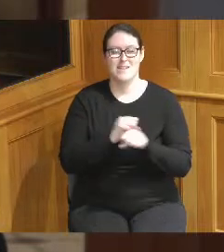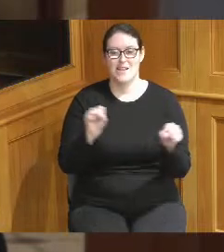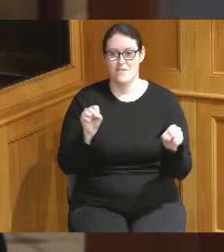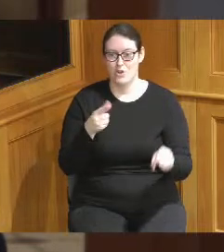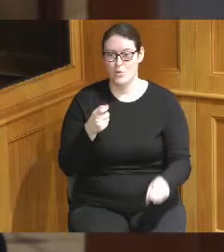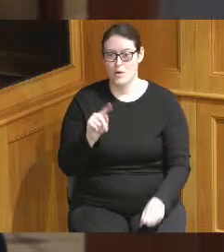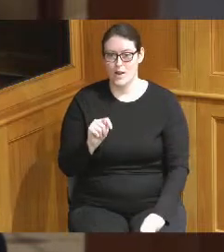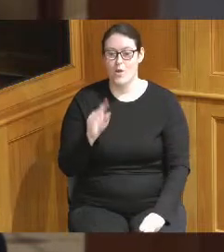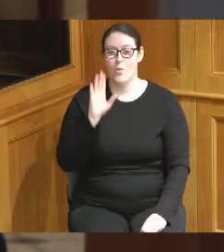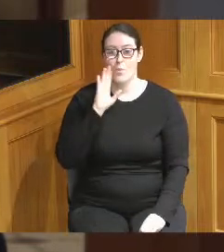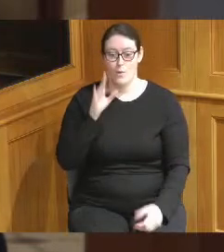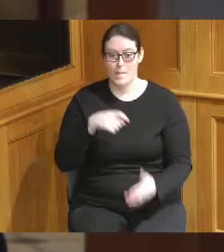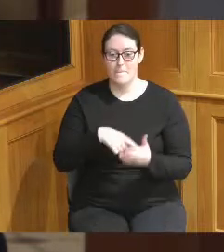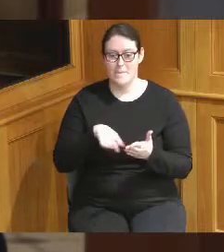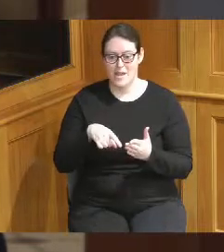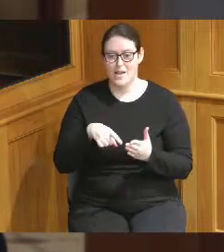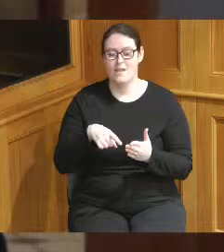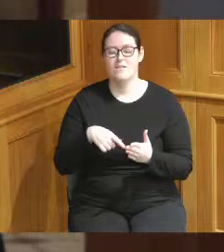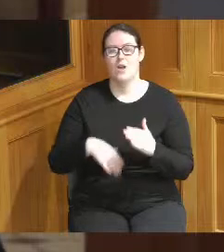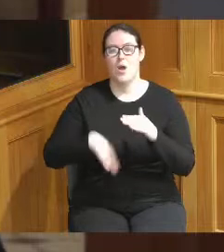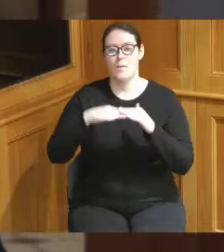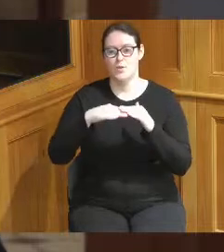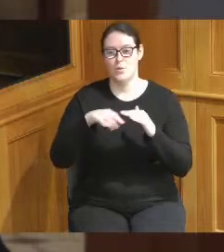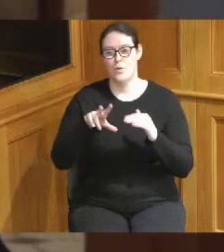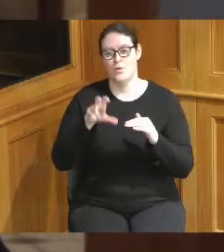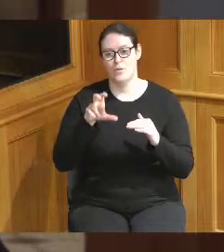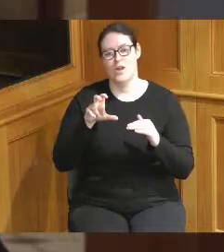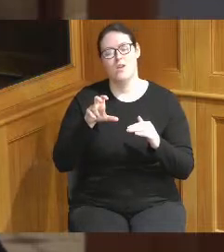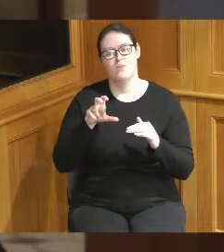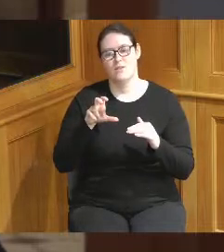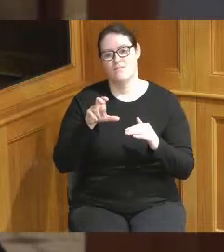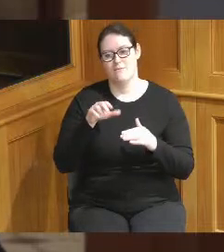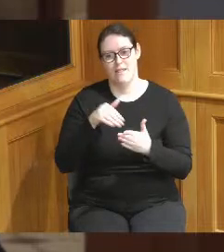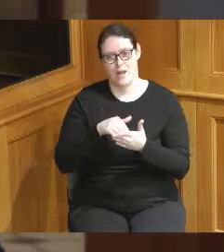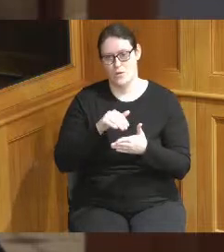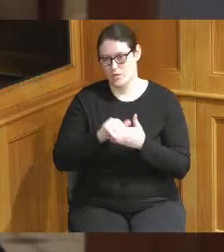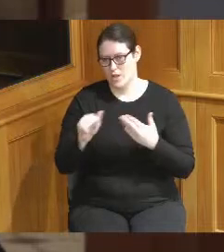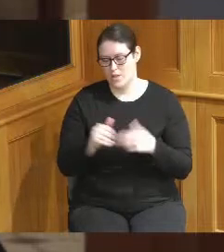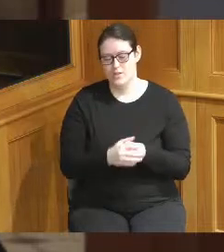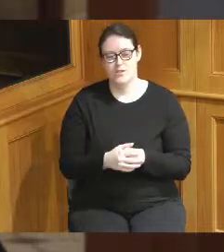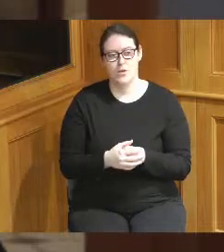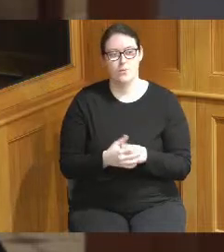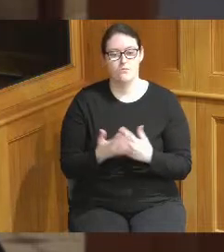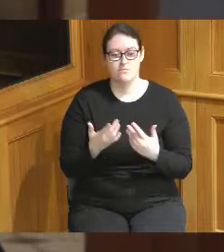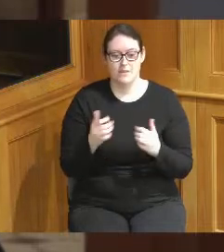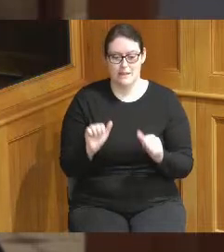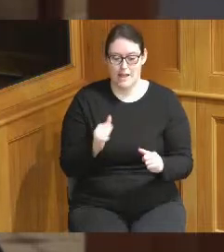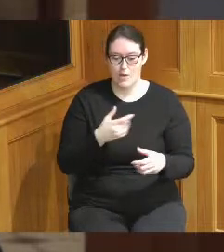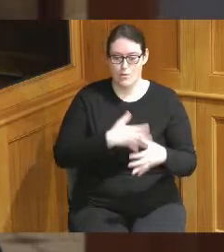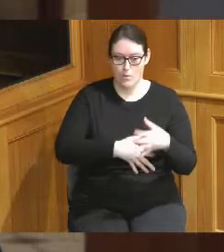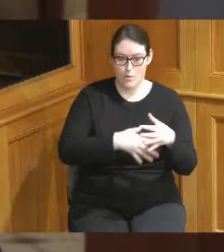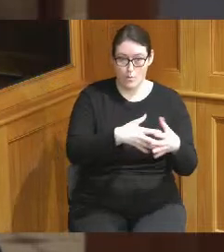for that which I was involved in and also building infrastructure to implement programs that promote